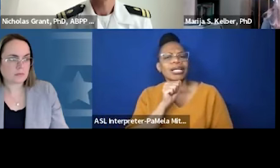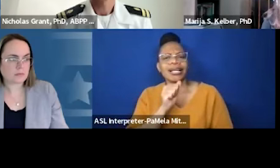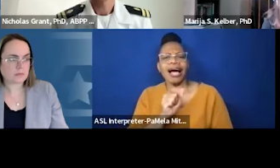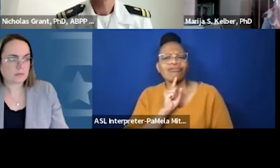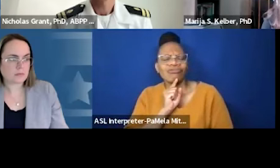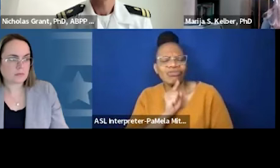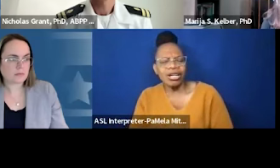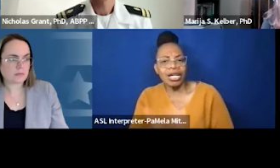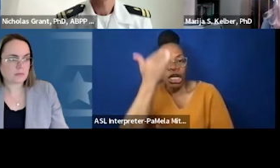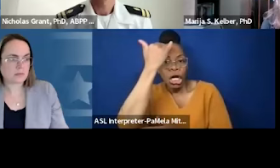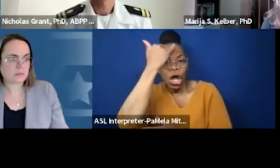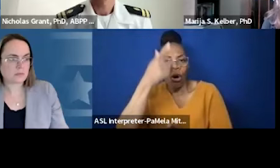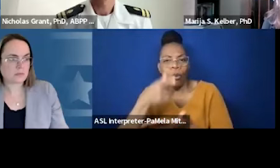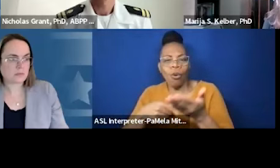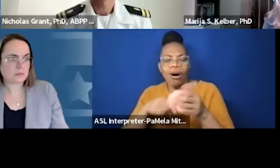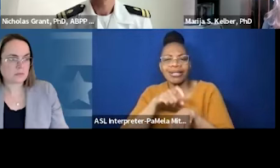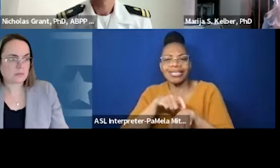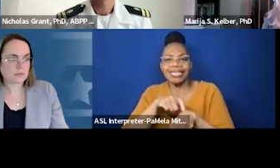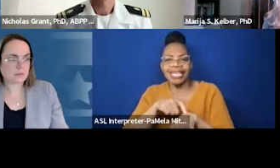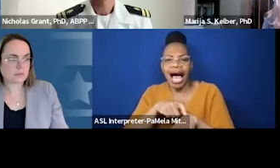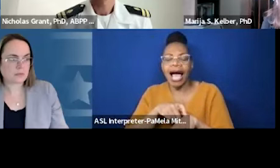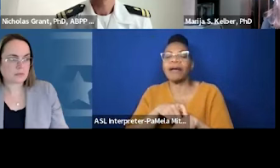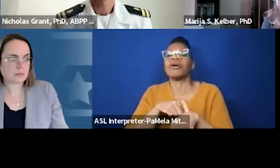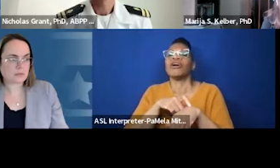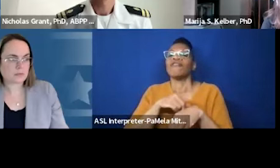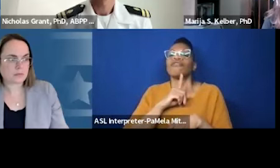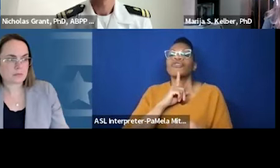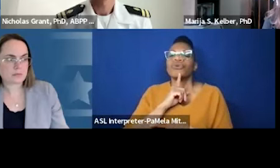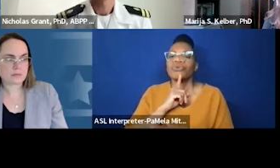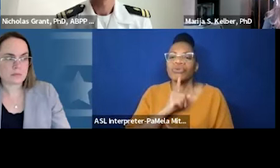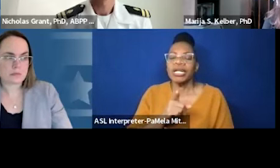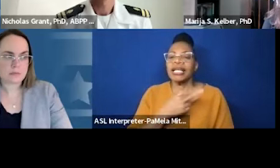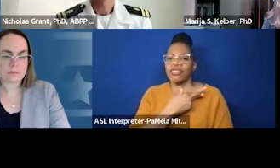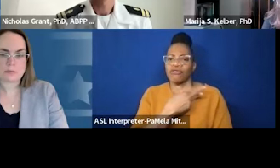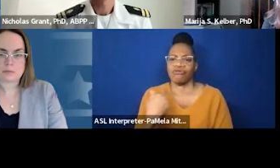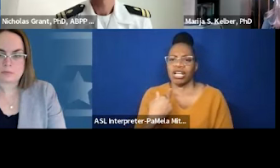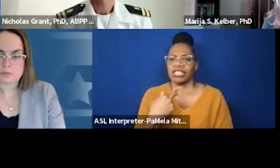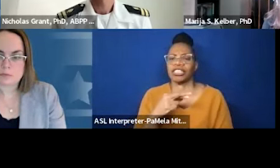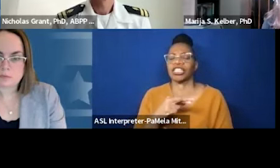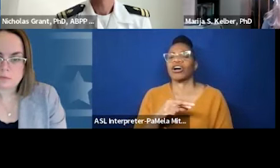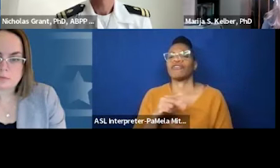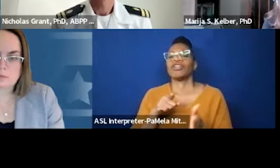what's the timing of greatest risk for suicide after initiation of criminal investigation.